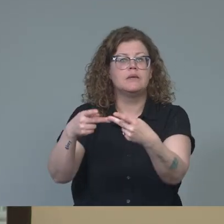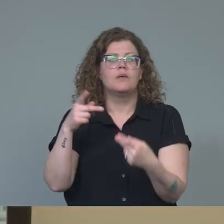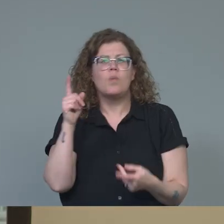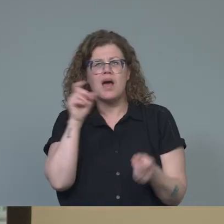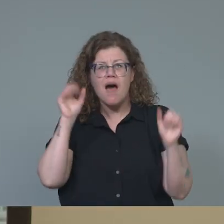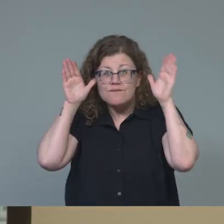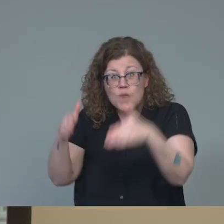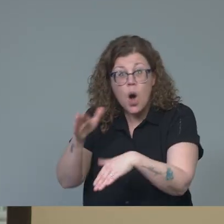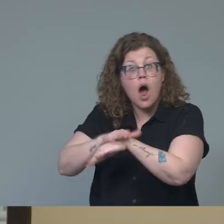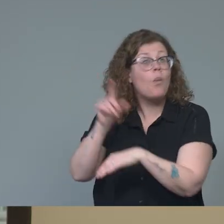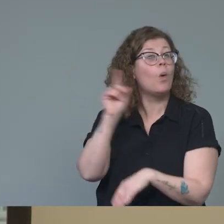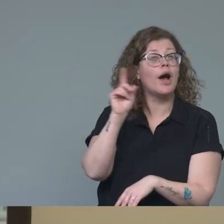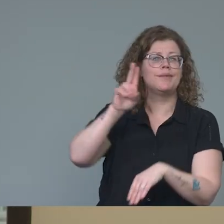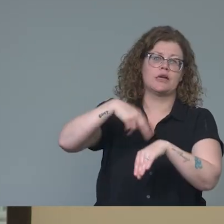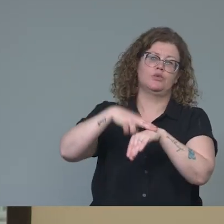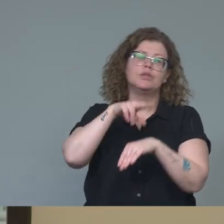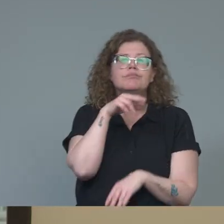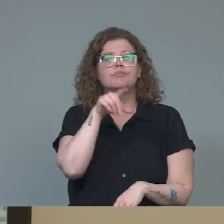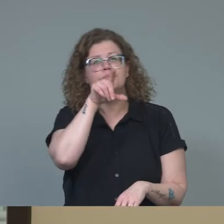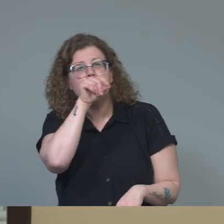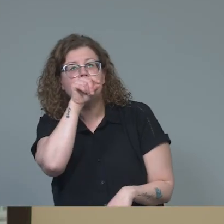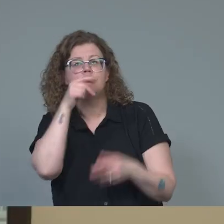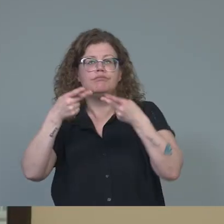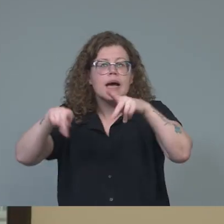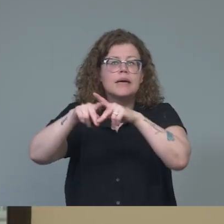What does this neighbourhood mean to you? What are your favourite activities here? What is some